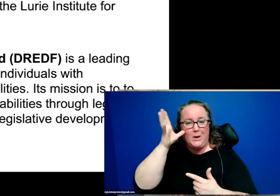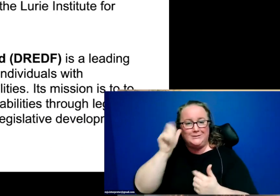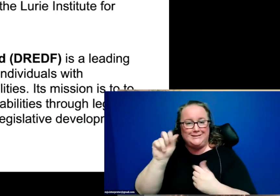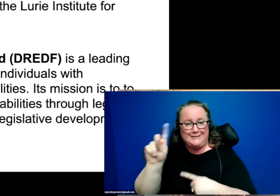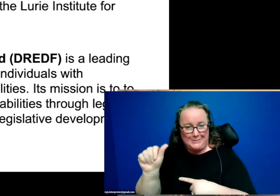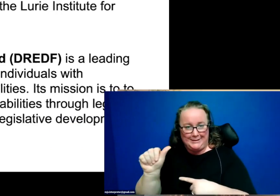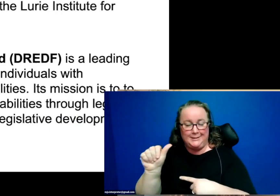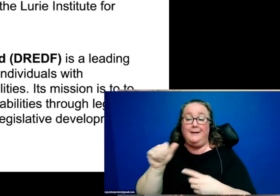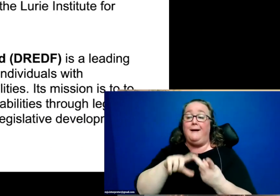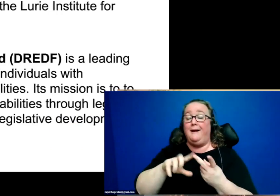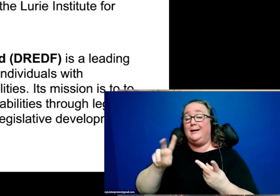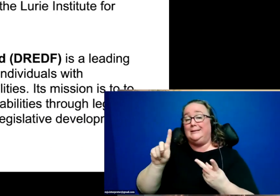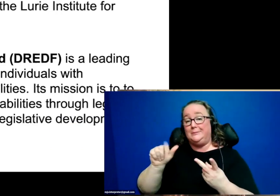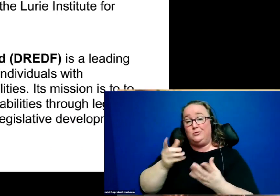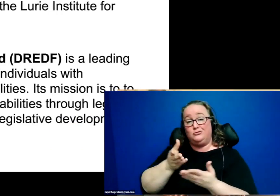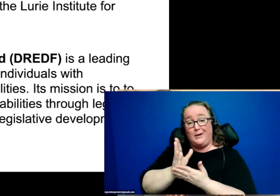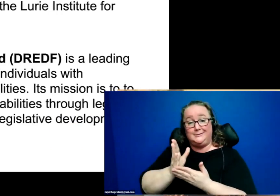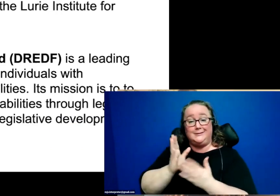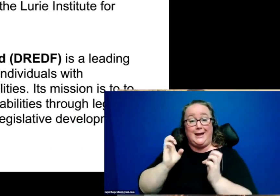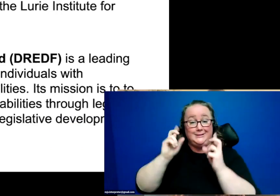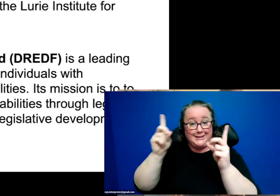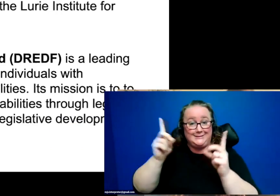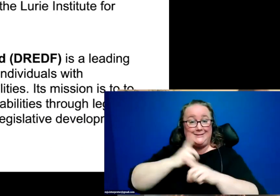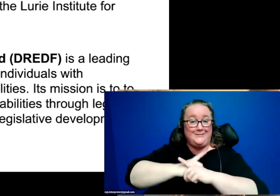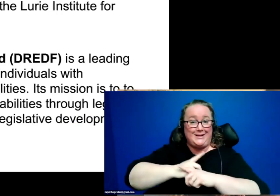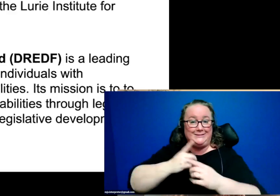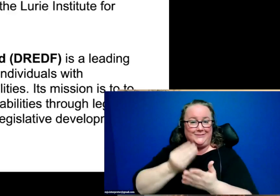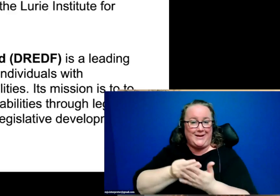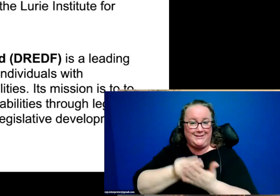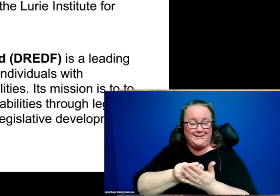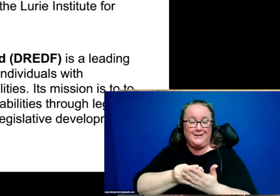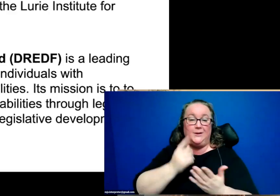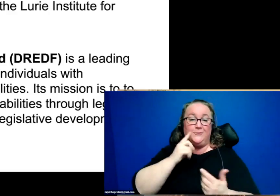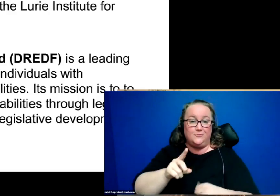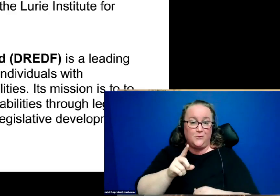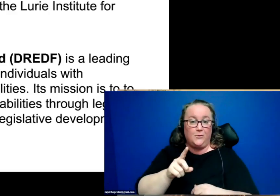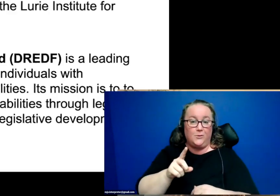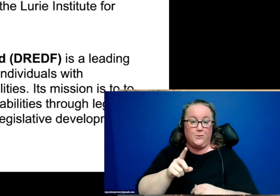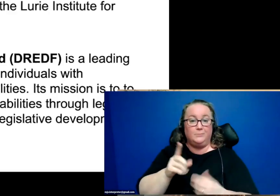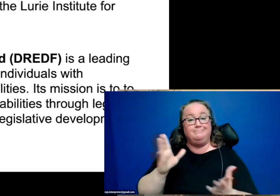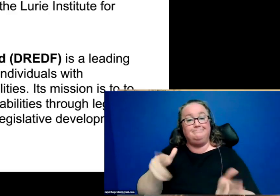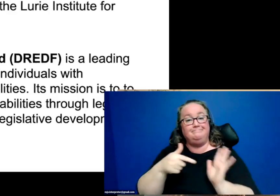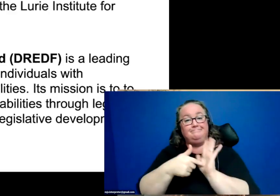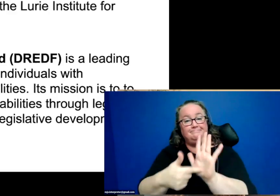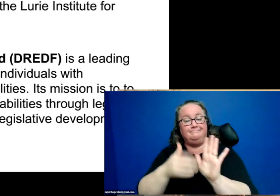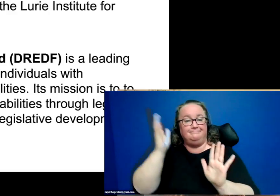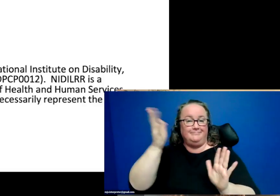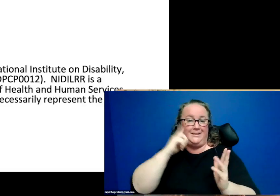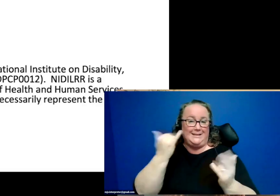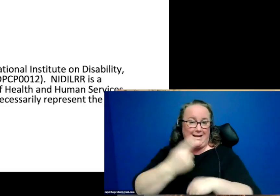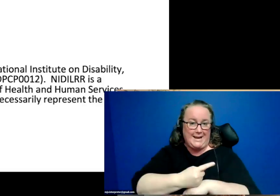the Disability Rights Education and Defense Fund for presenting this webinar today.